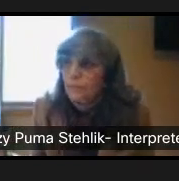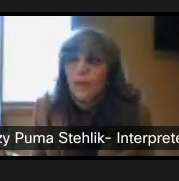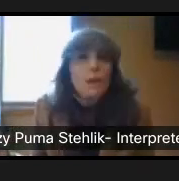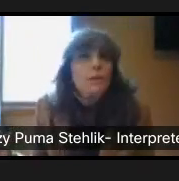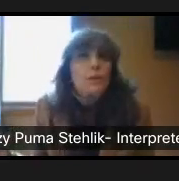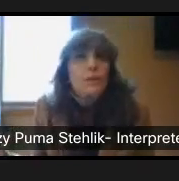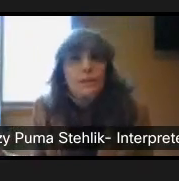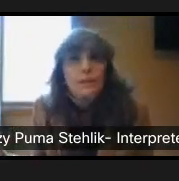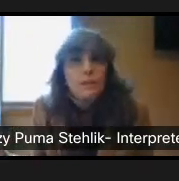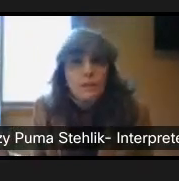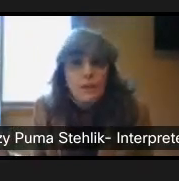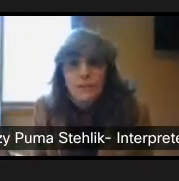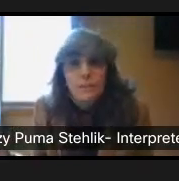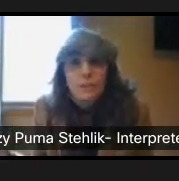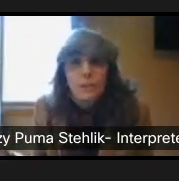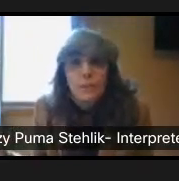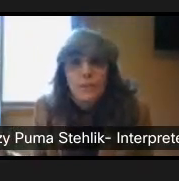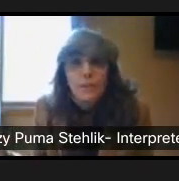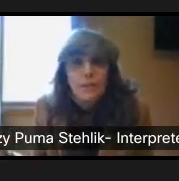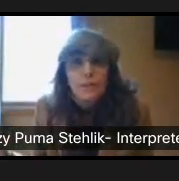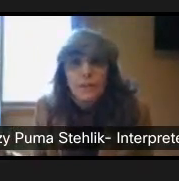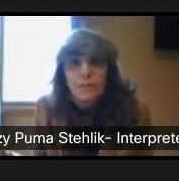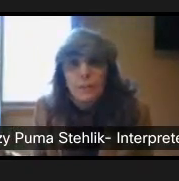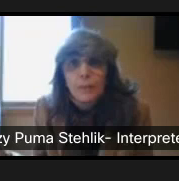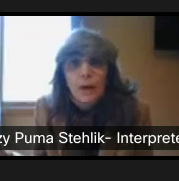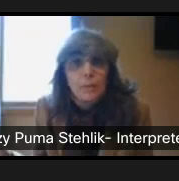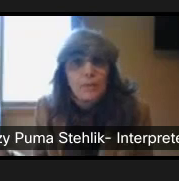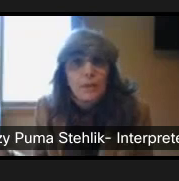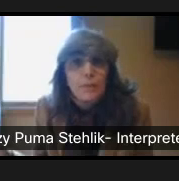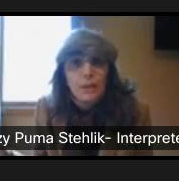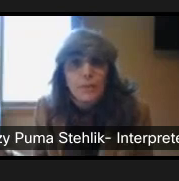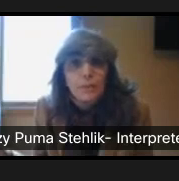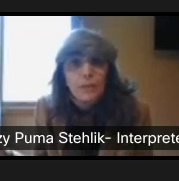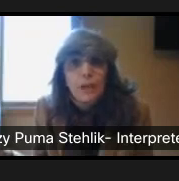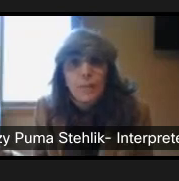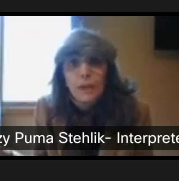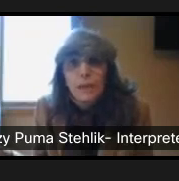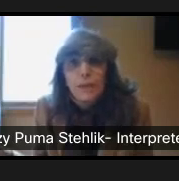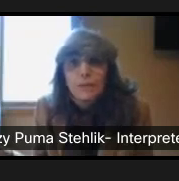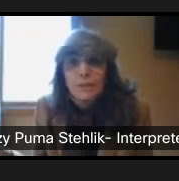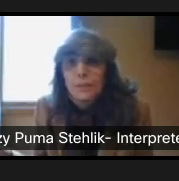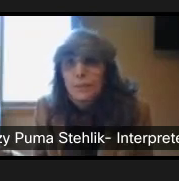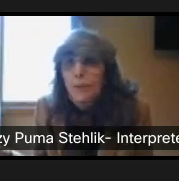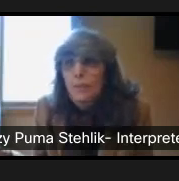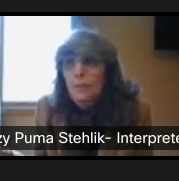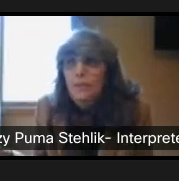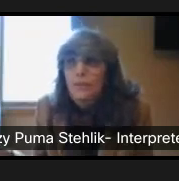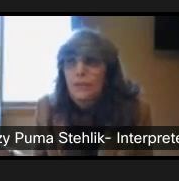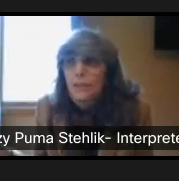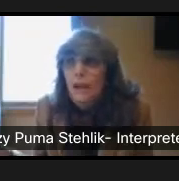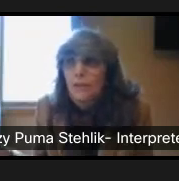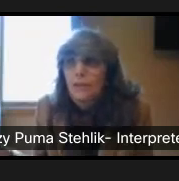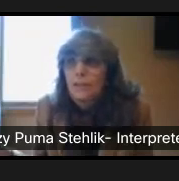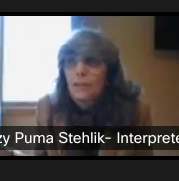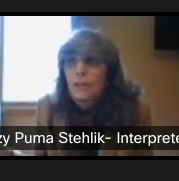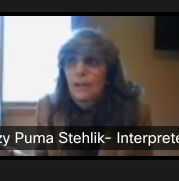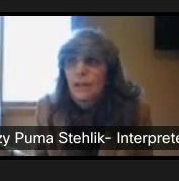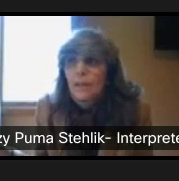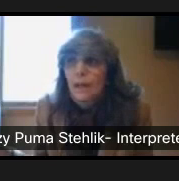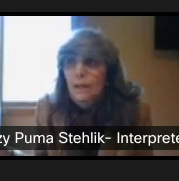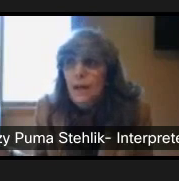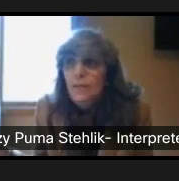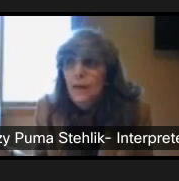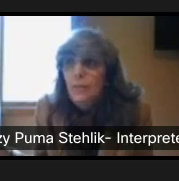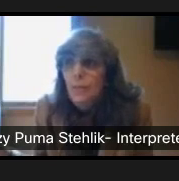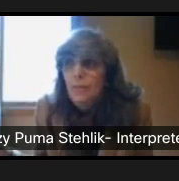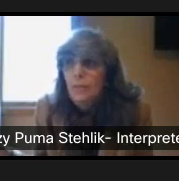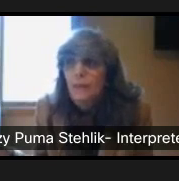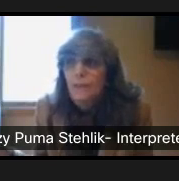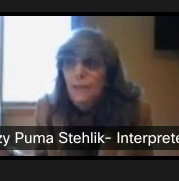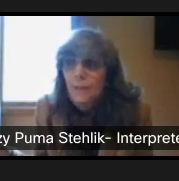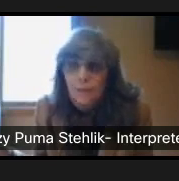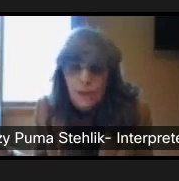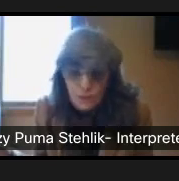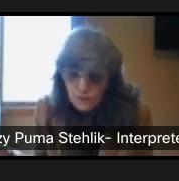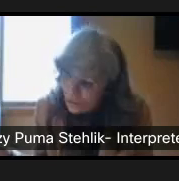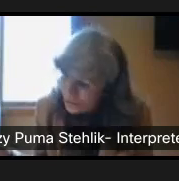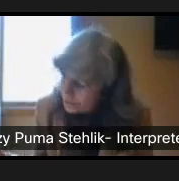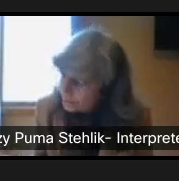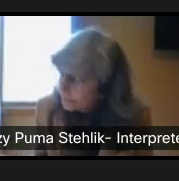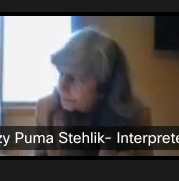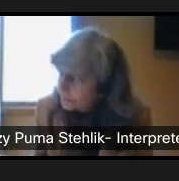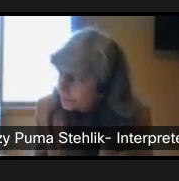And so that fire escape has always been there and there's never been a problem. The firemen have always come and there's never been a problem. It is just now that it's that I'm having that problem that they come.